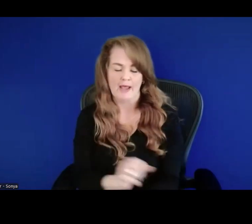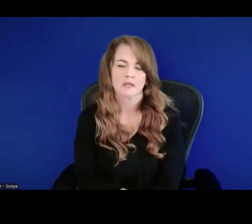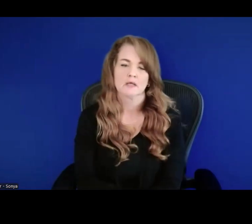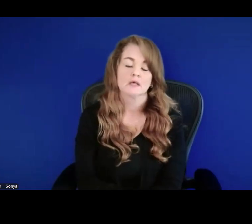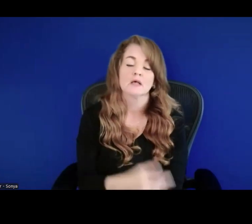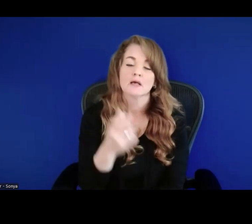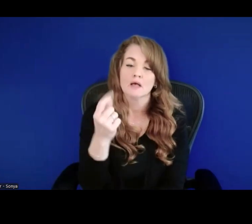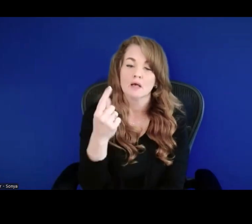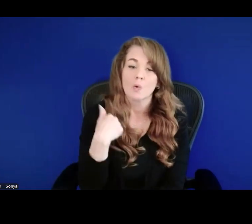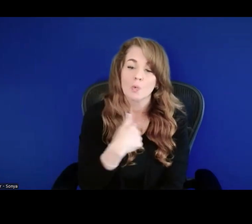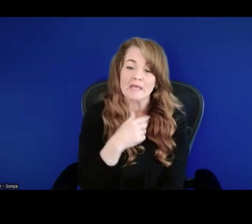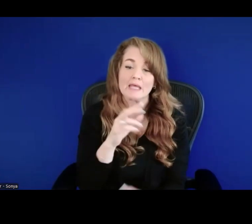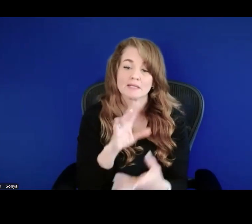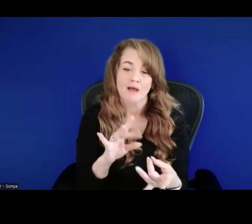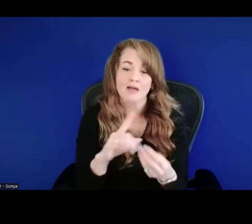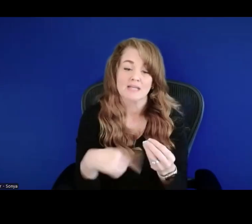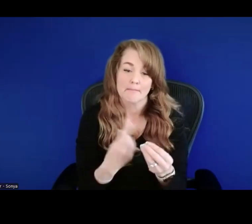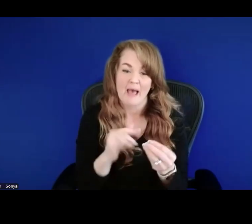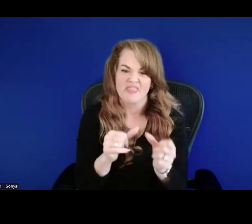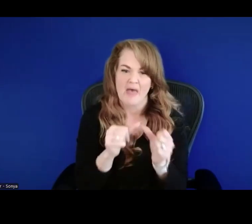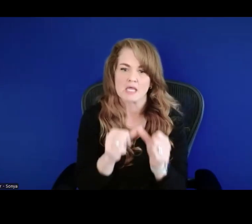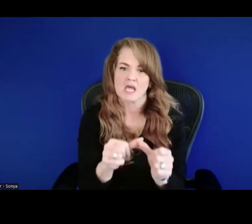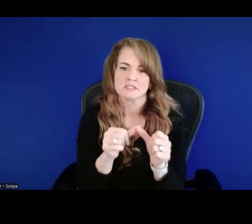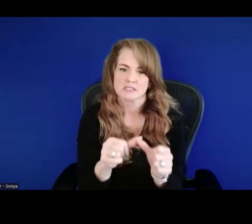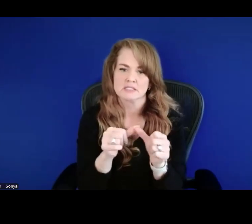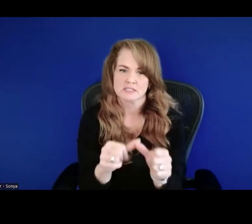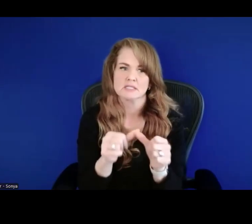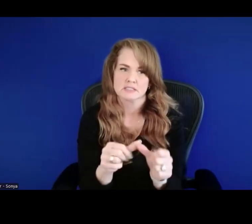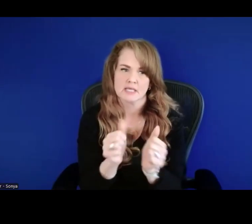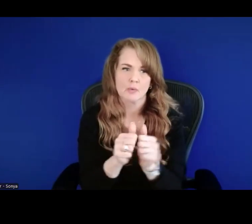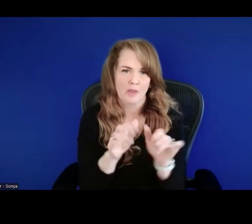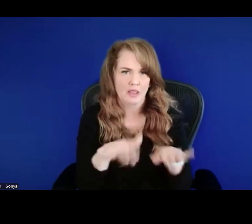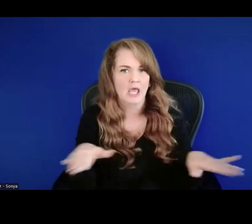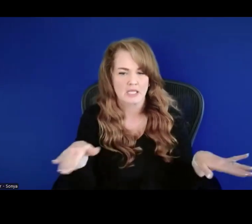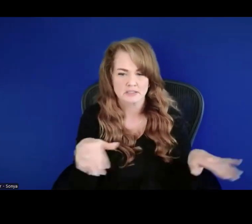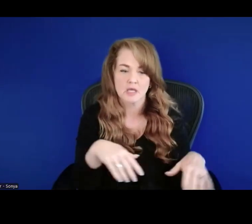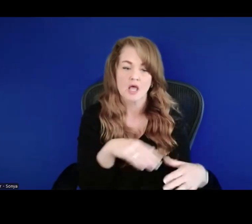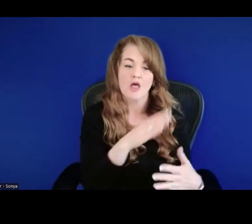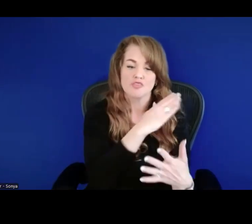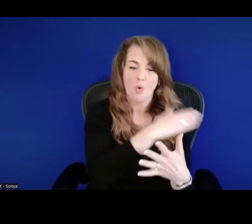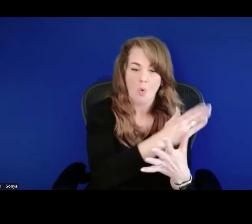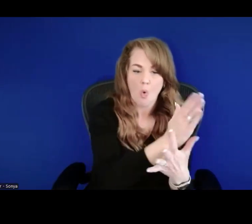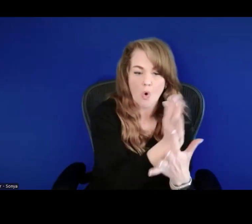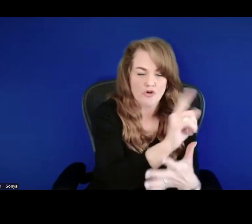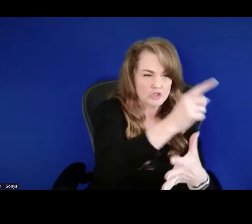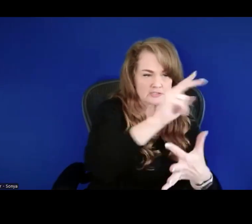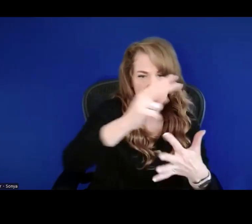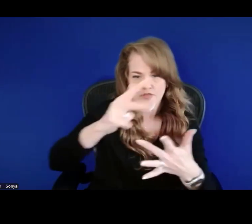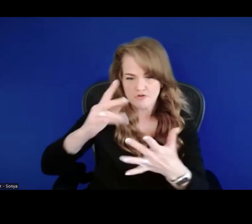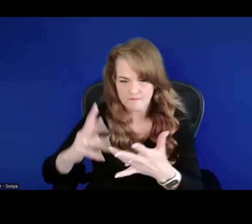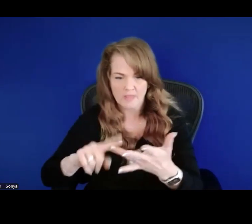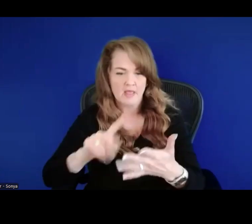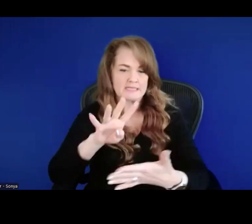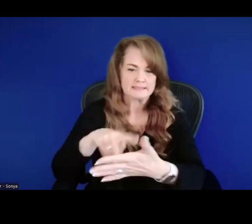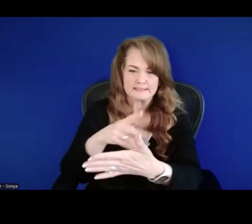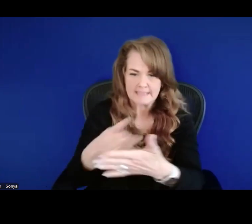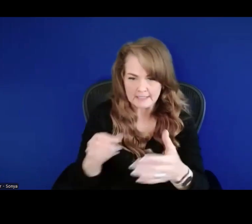sure that schedules are consistent, orders of things are consistent, that we help the kids recognize that there's